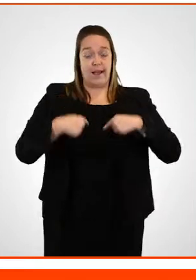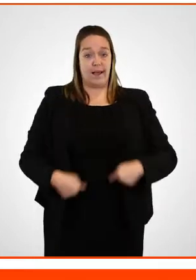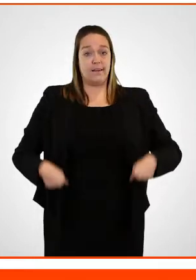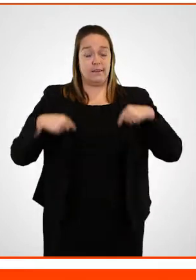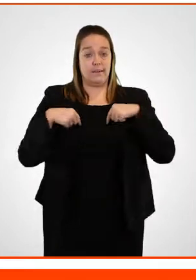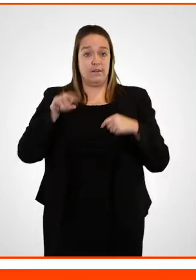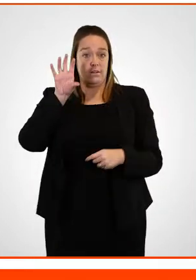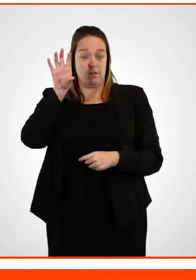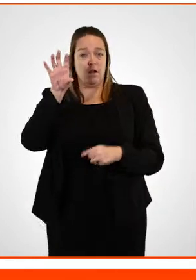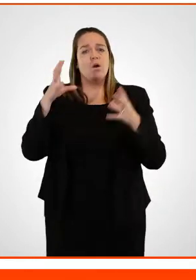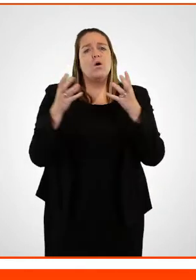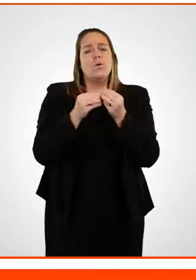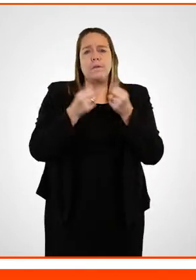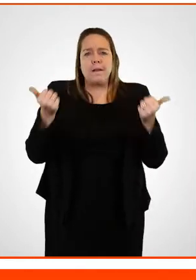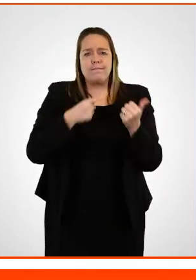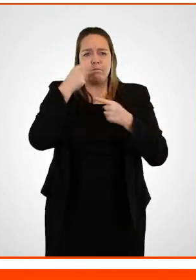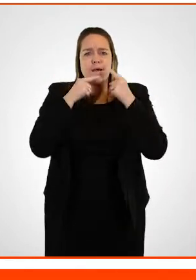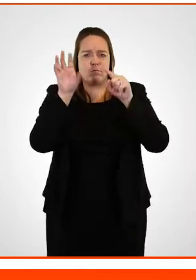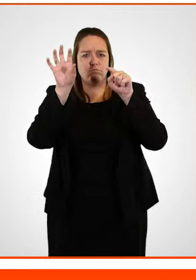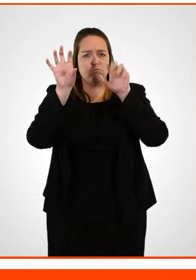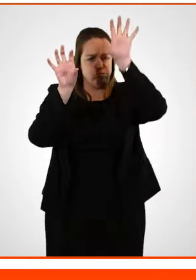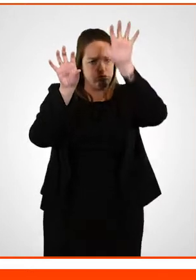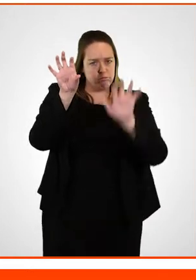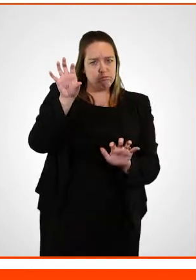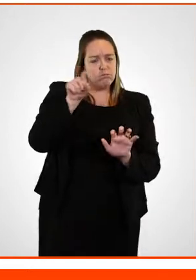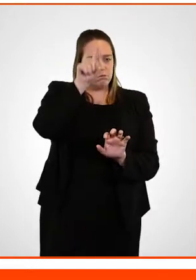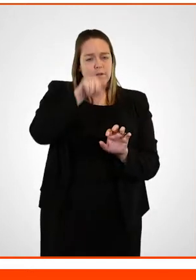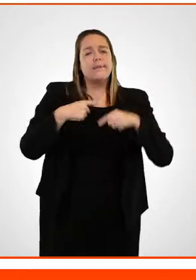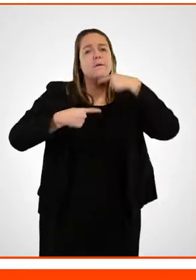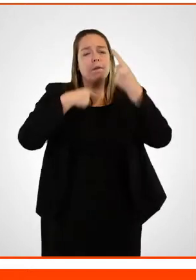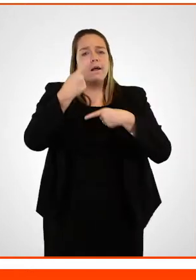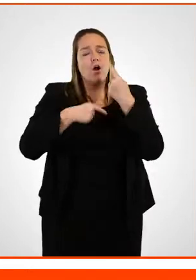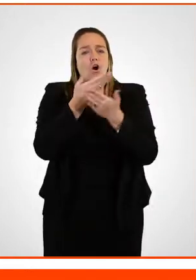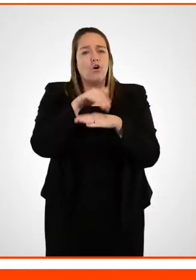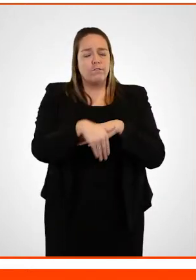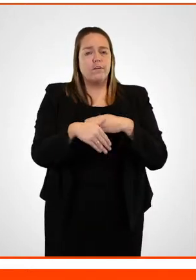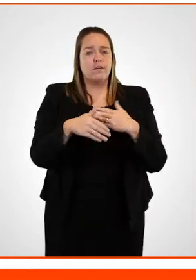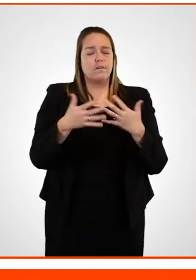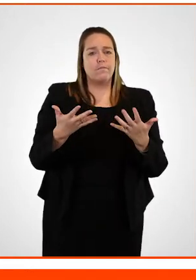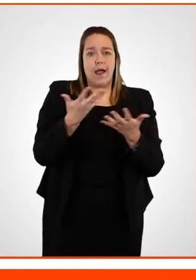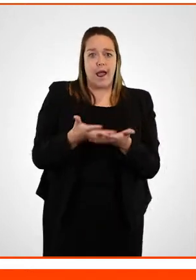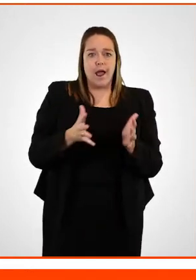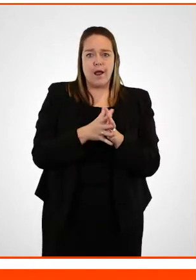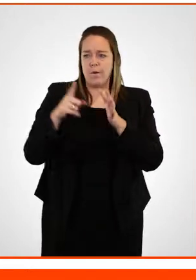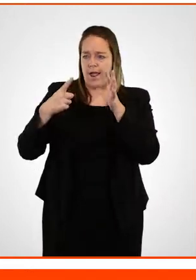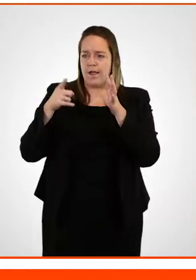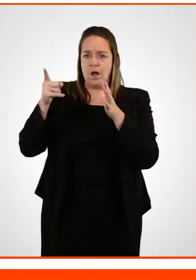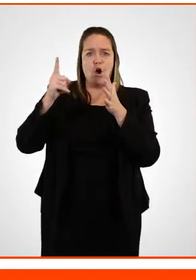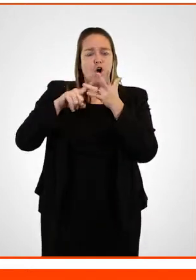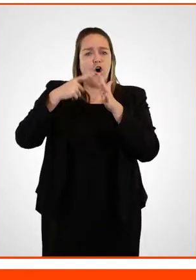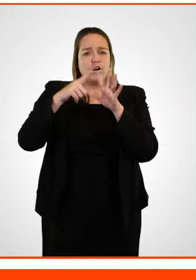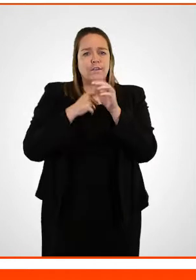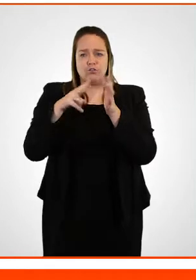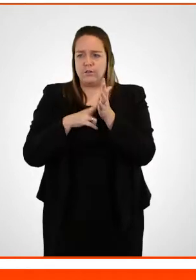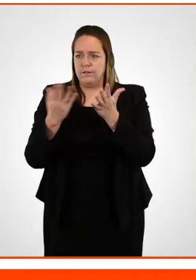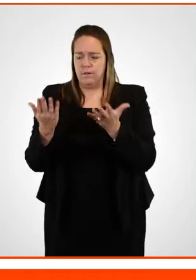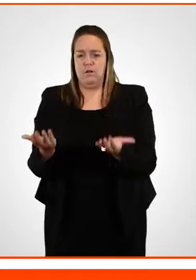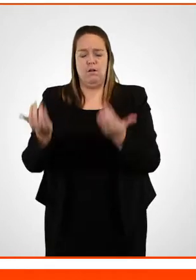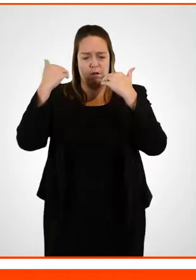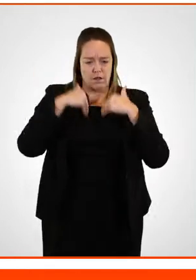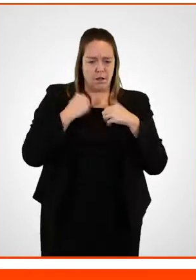but it has a lot of information about how we use oxygen to function.